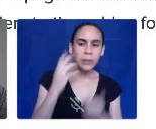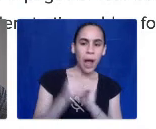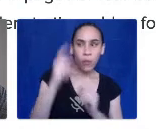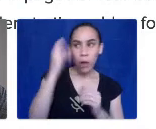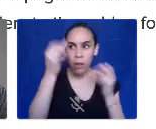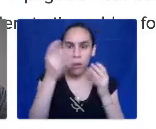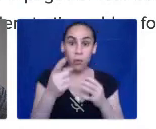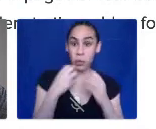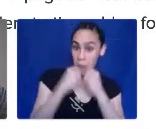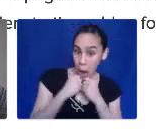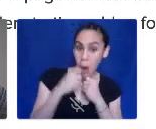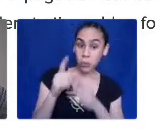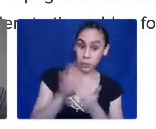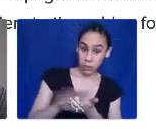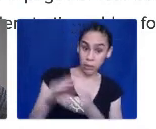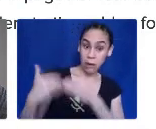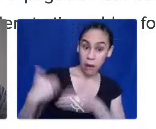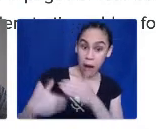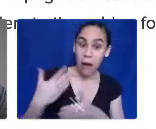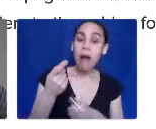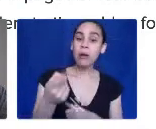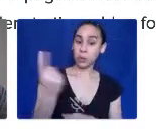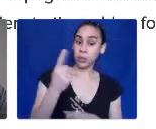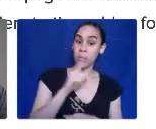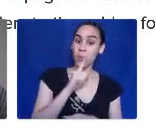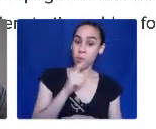are you someone that's kind are you someone that's really goes in depth into topics right